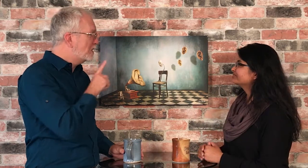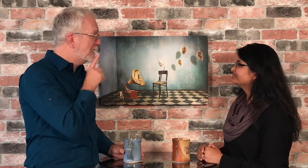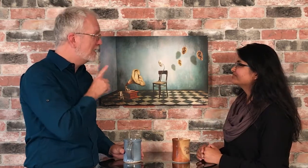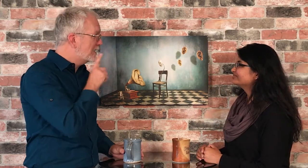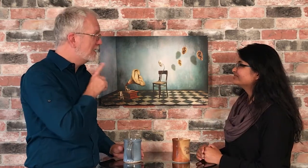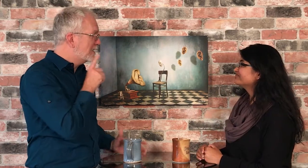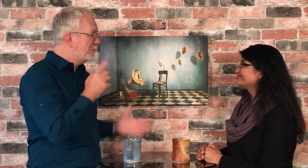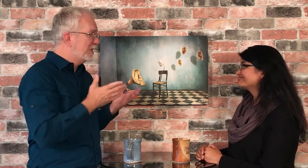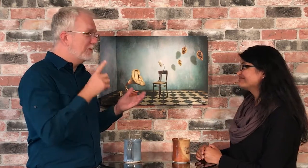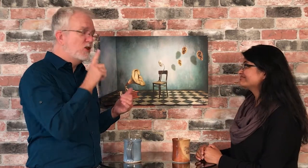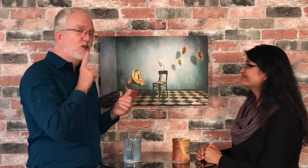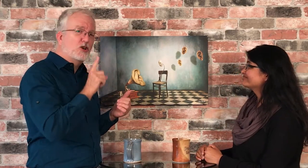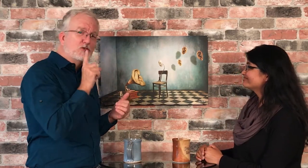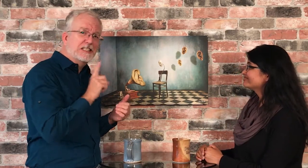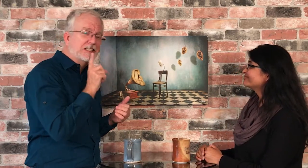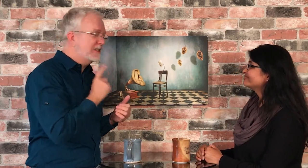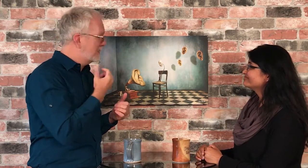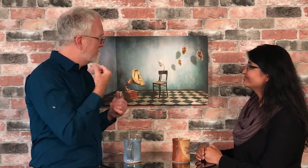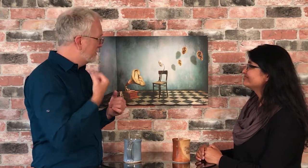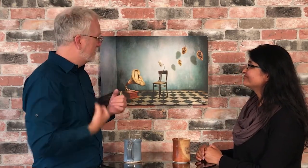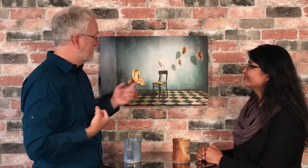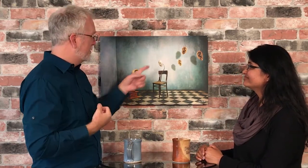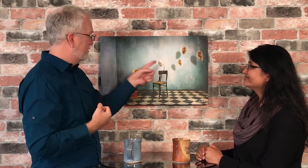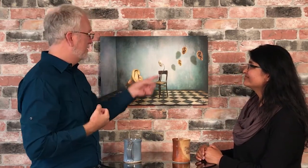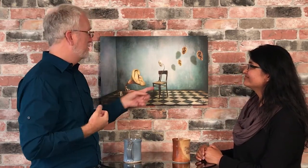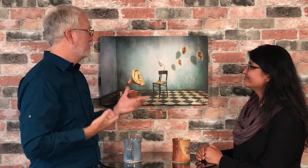Ray: Lonely. Maybe lonely.